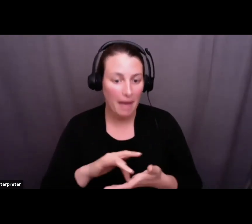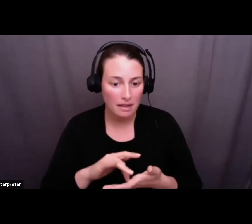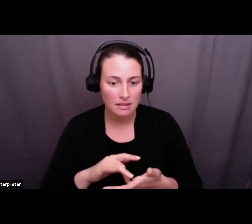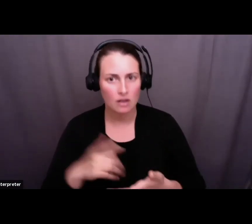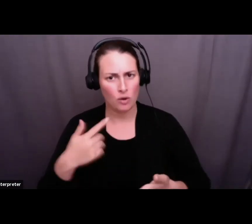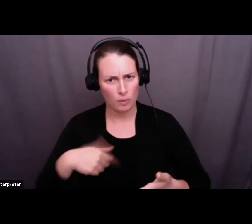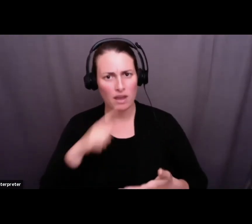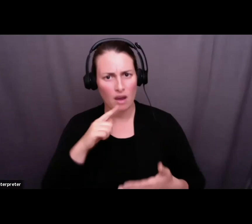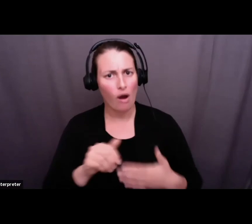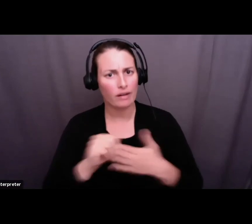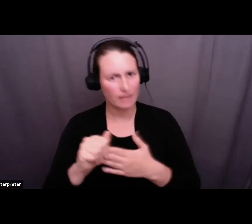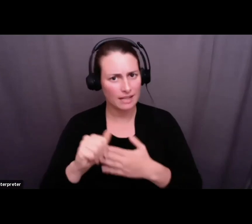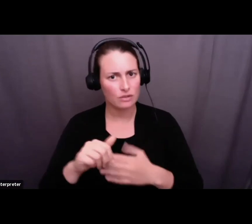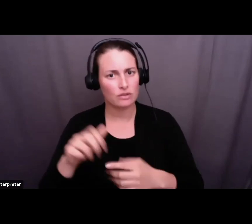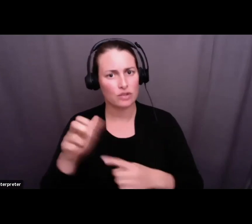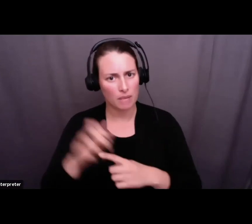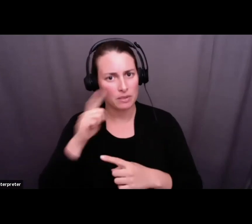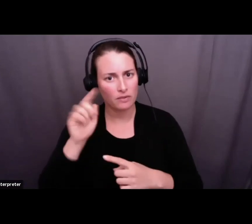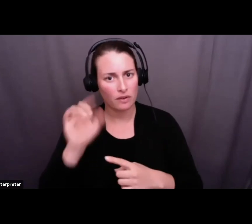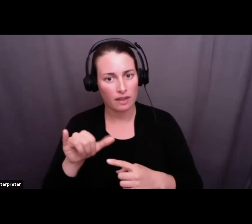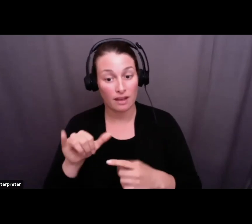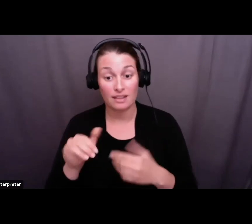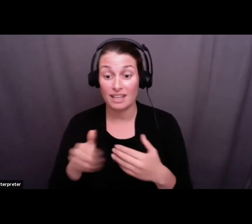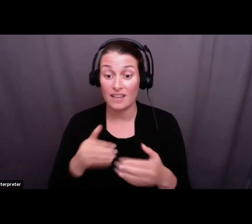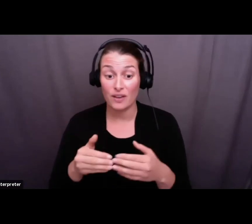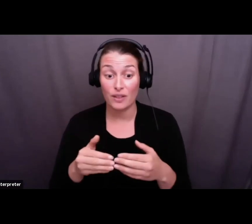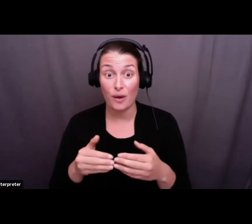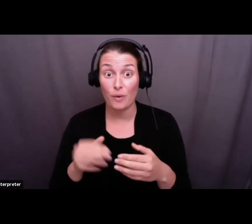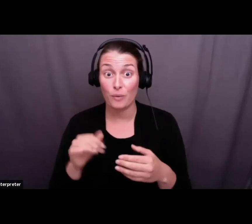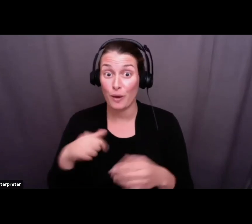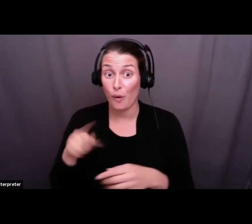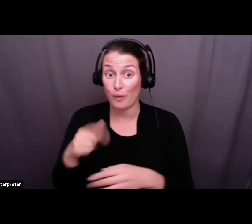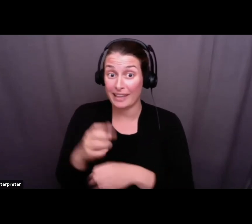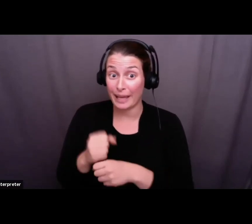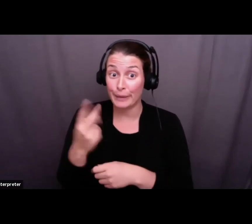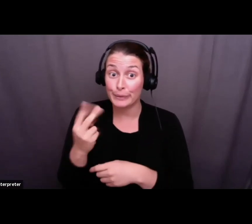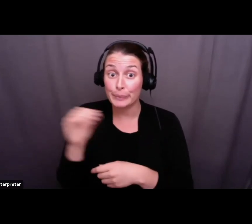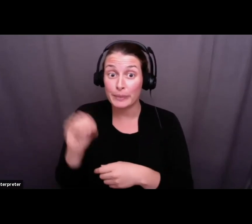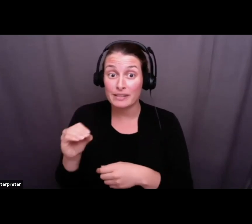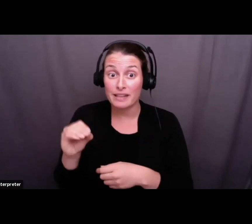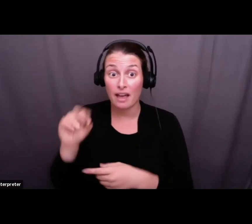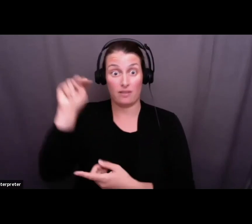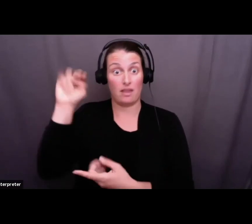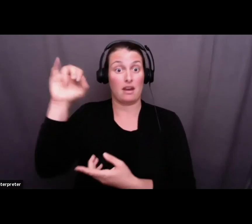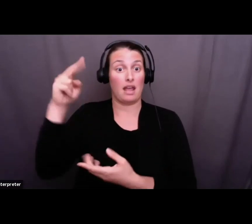being only 2% of the NIH budget. So those are areas where it’s fairly easy for us